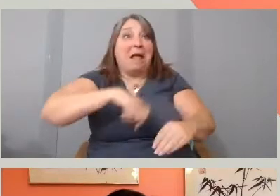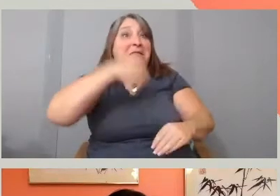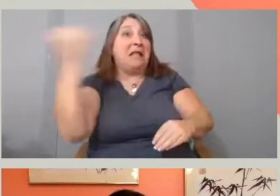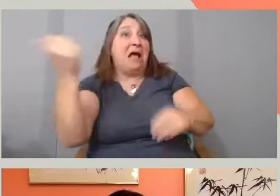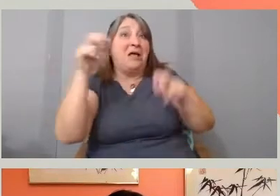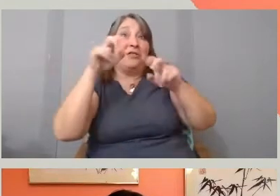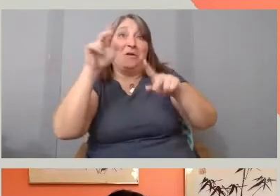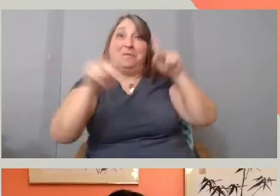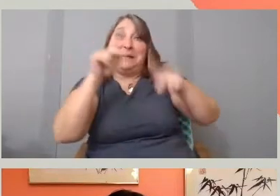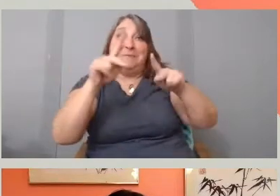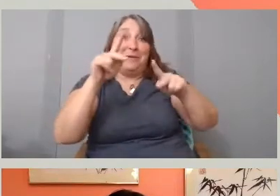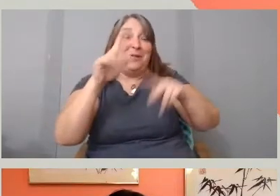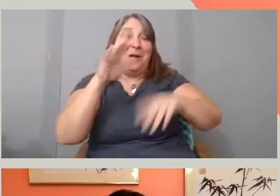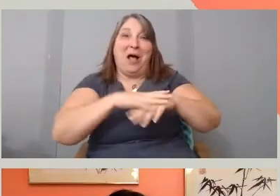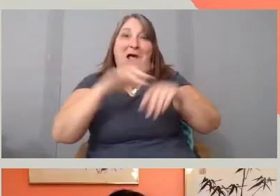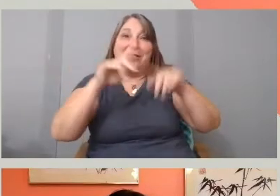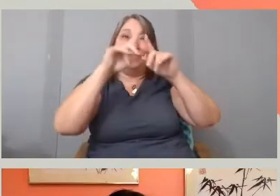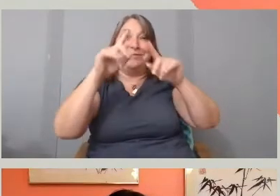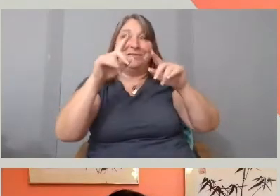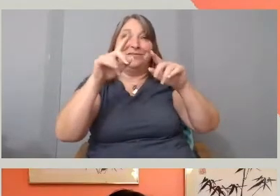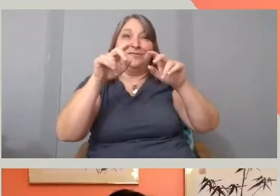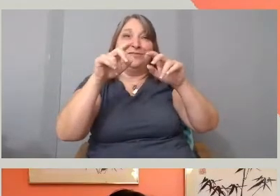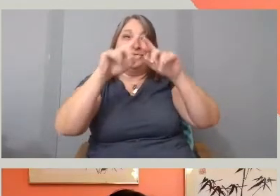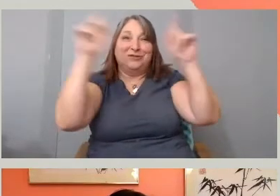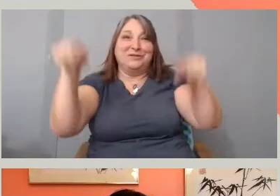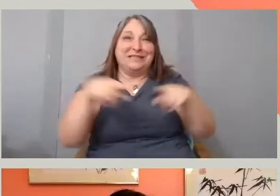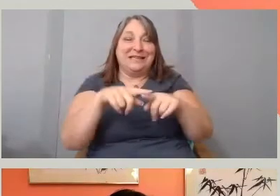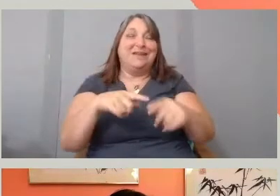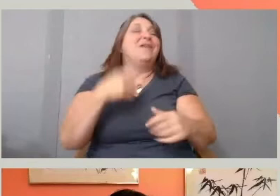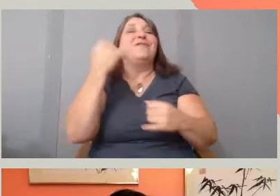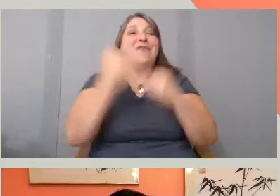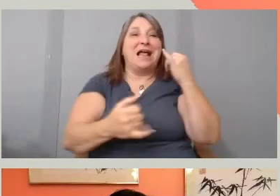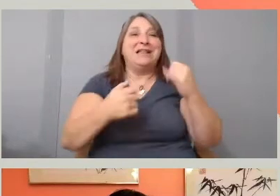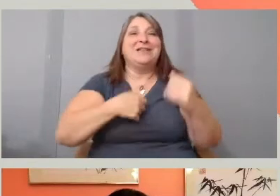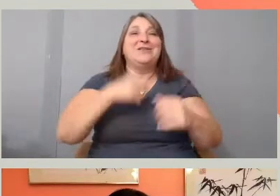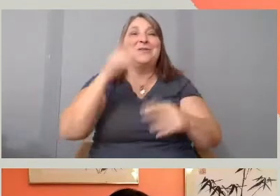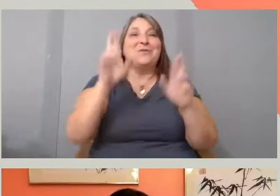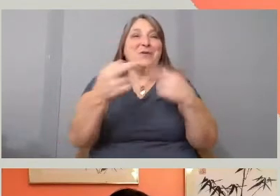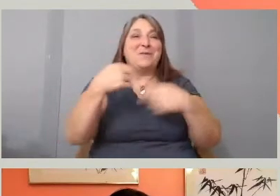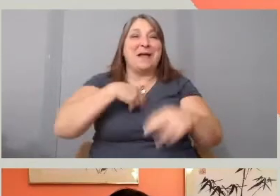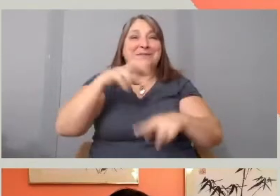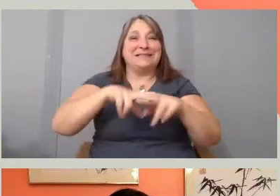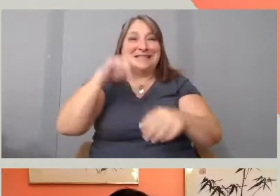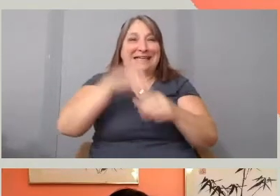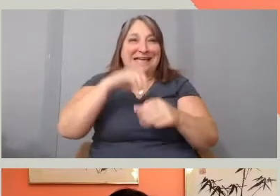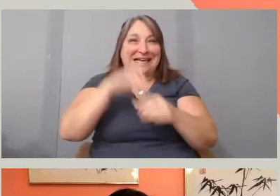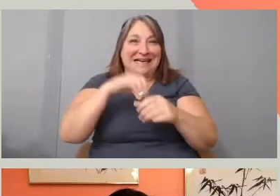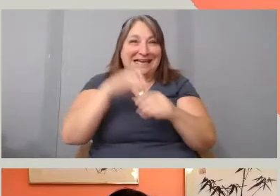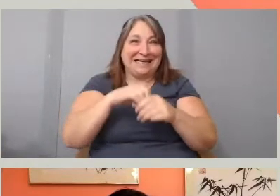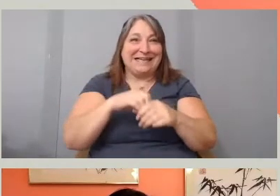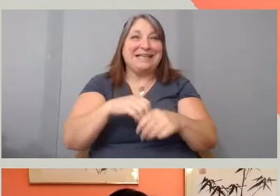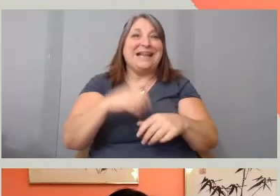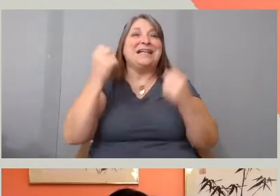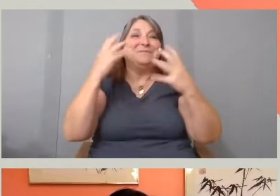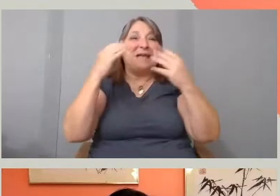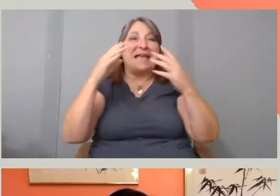Finally, the room I'm in is my office in and there's numerous framed posters visible